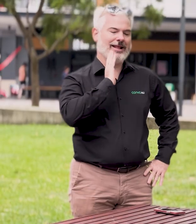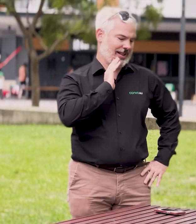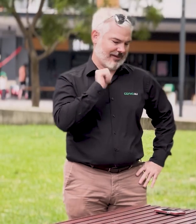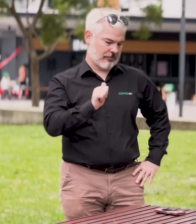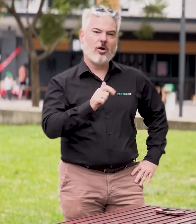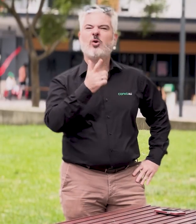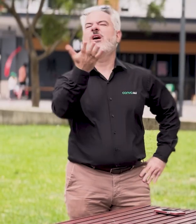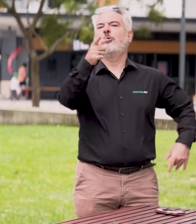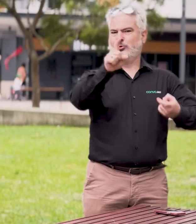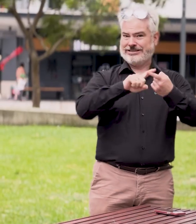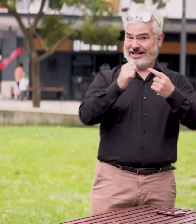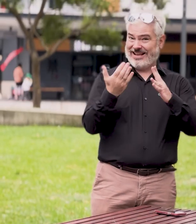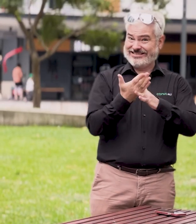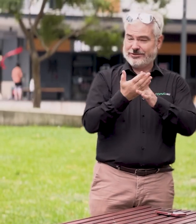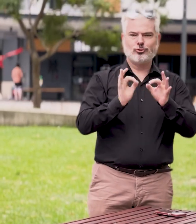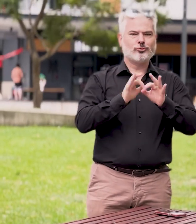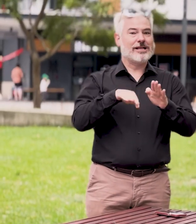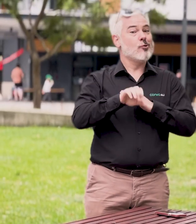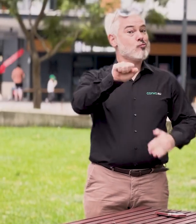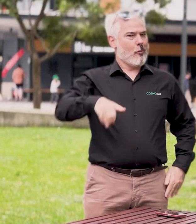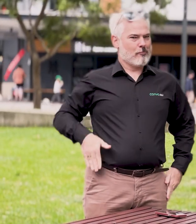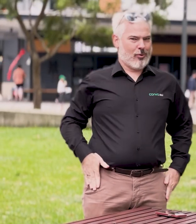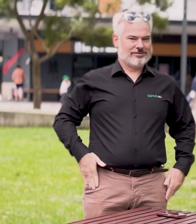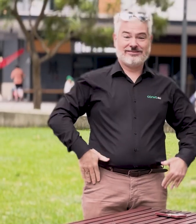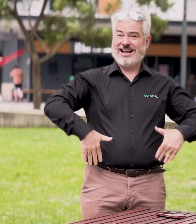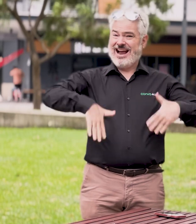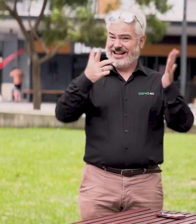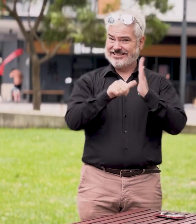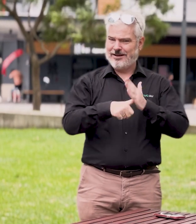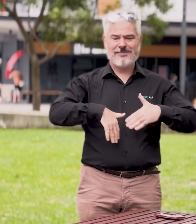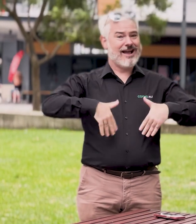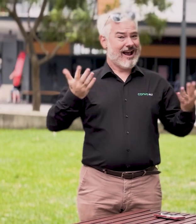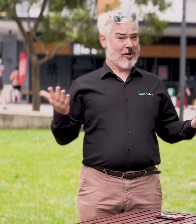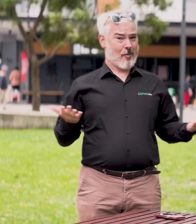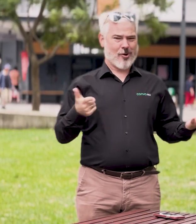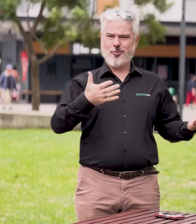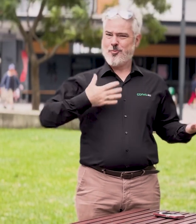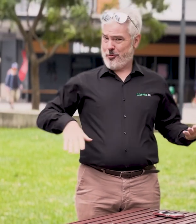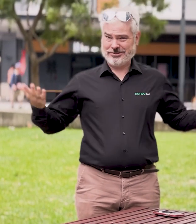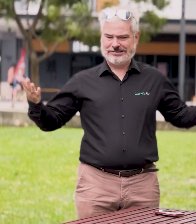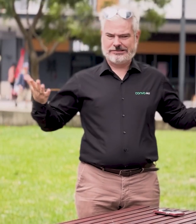Never mind, you still get an interpreter in your pocket anyway, and you still can get access anytime, anywhere you want…